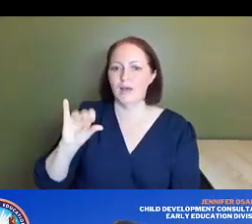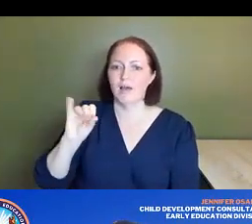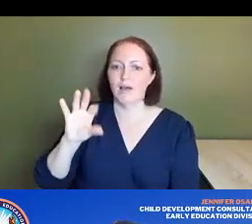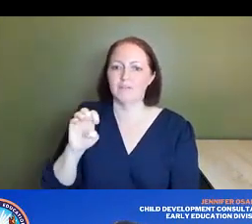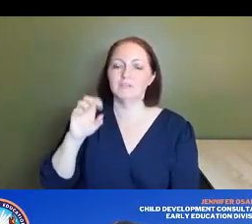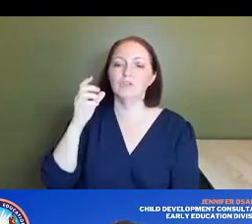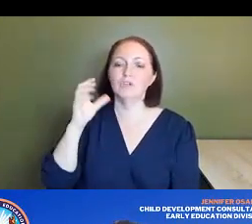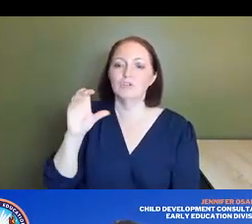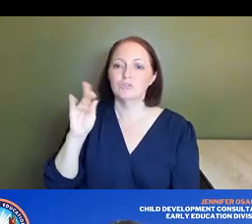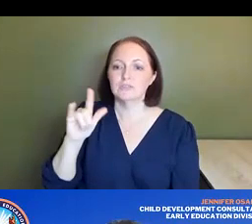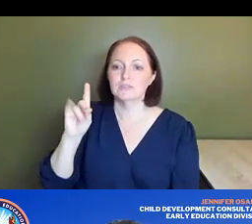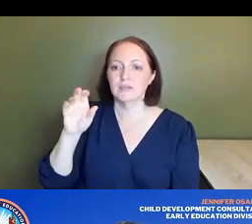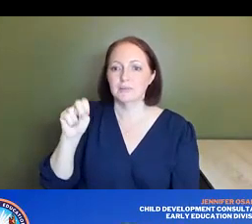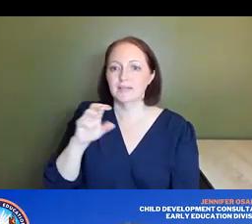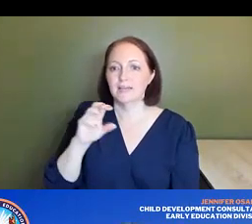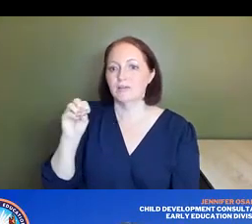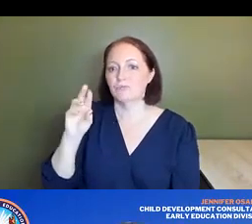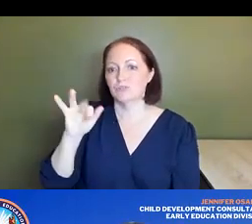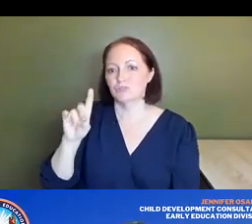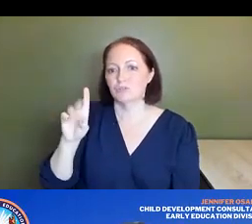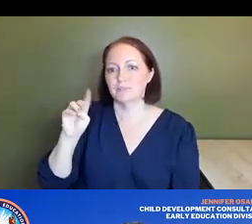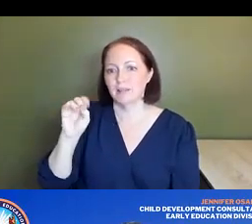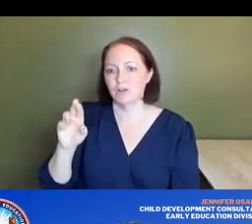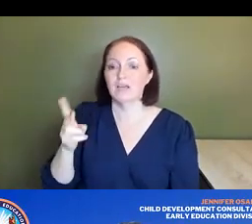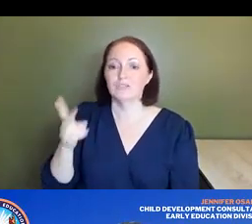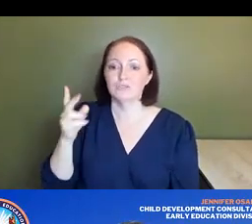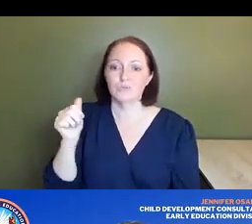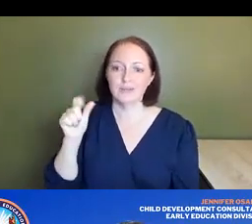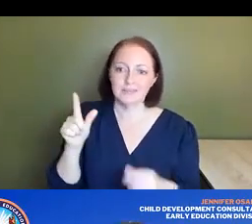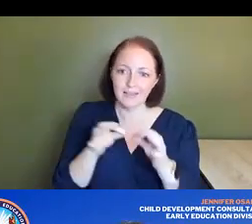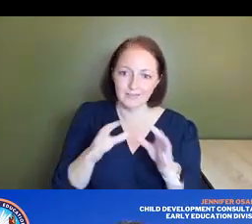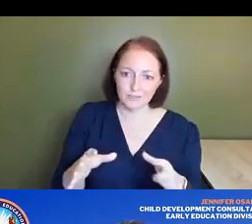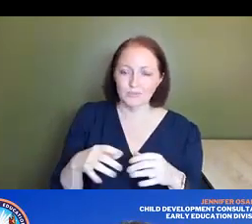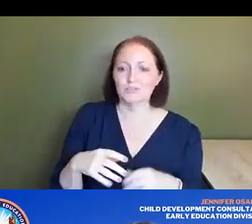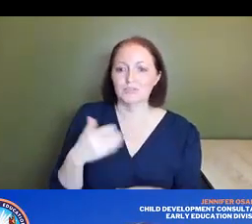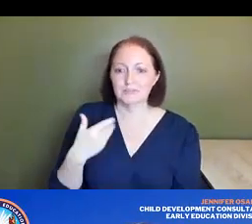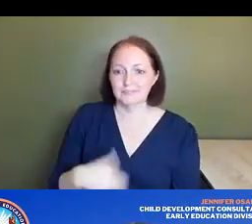Devlin and Richard Miller and our two American Sign Language or ASL Interpreters this afternoon